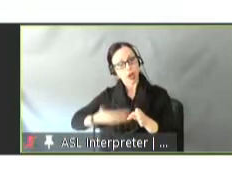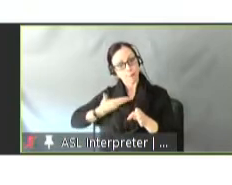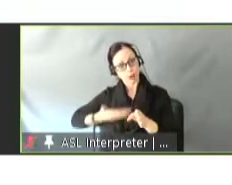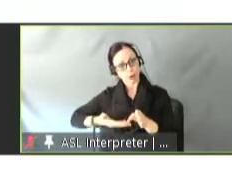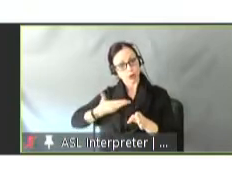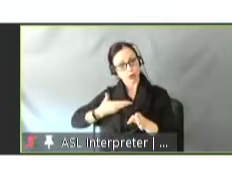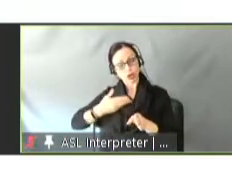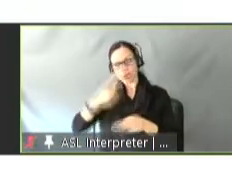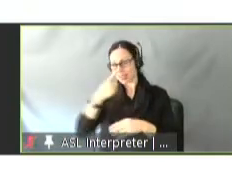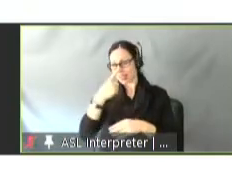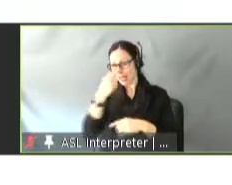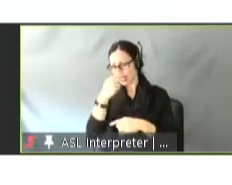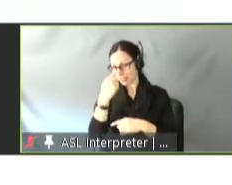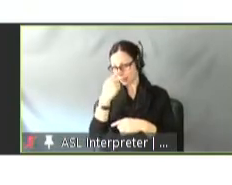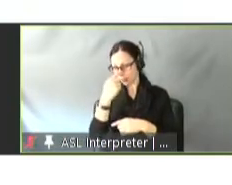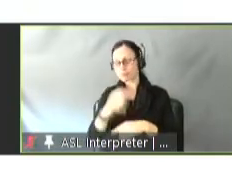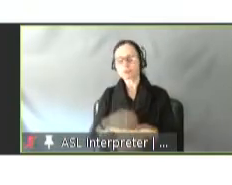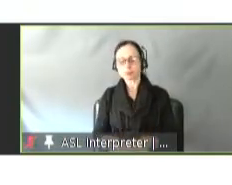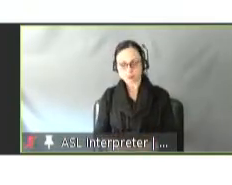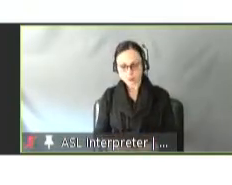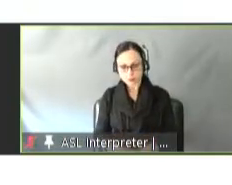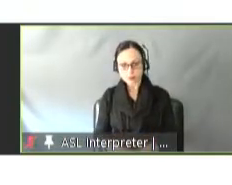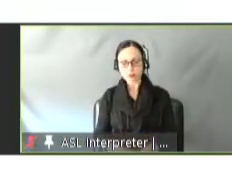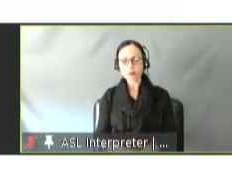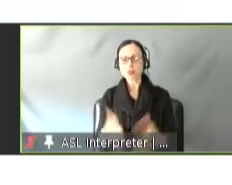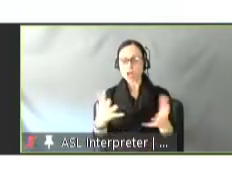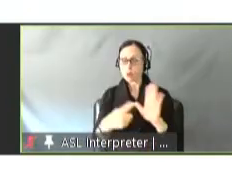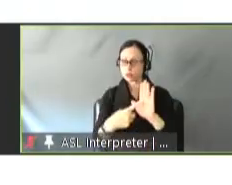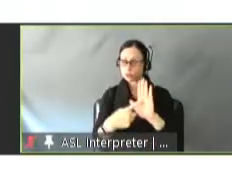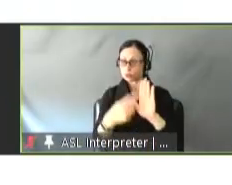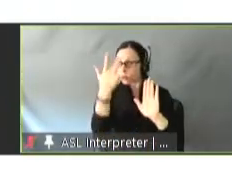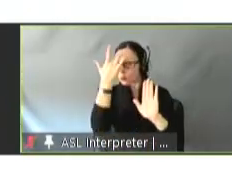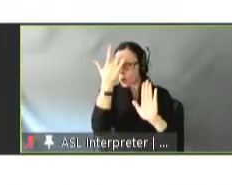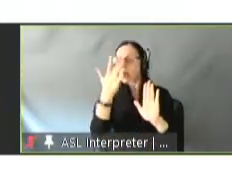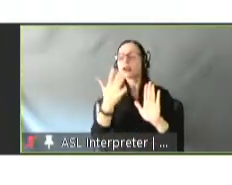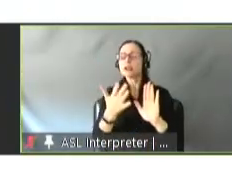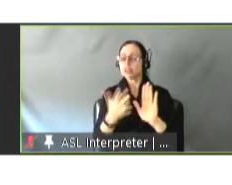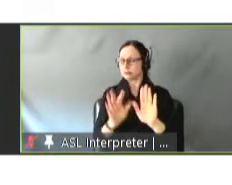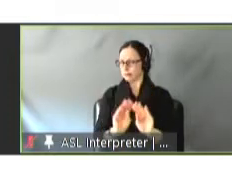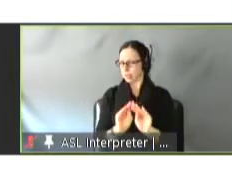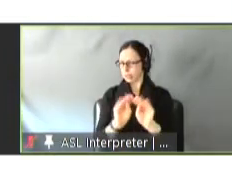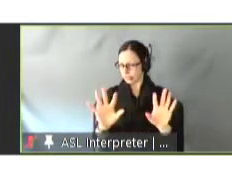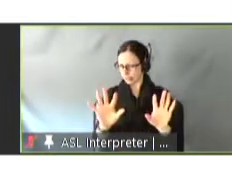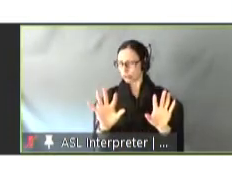swabs. So, I wanted to show this because it becomes very clear that there's a stepwise